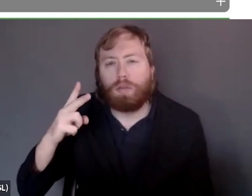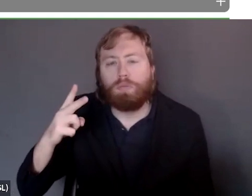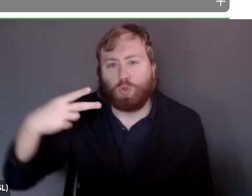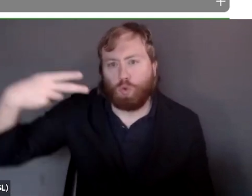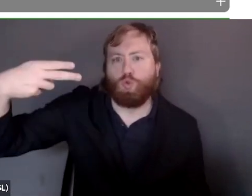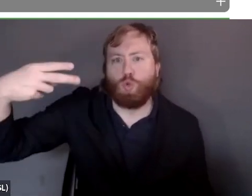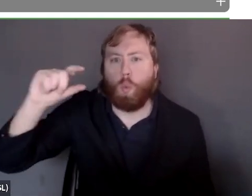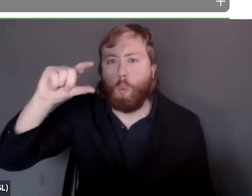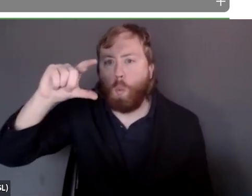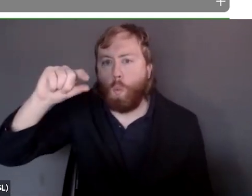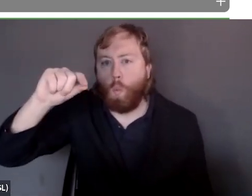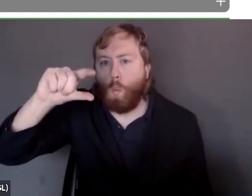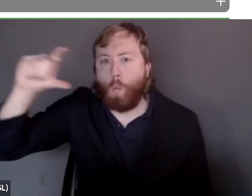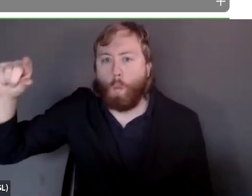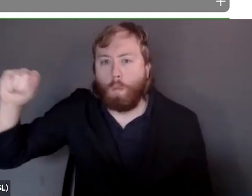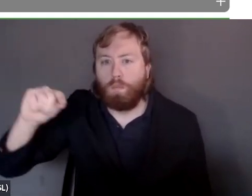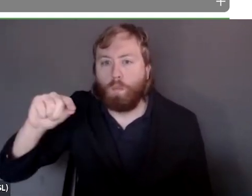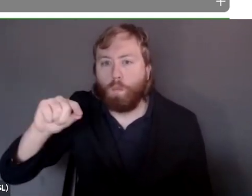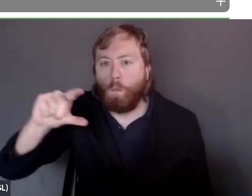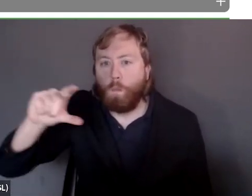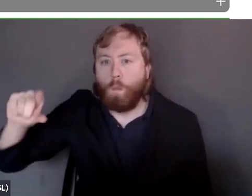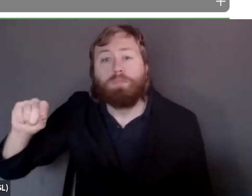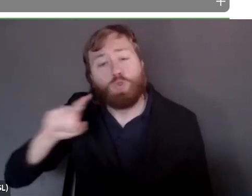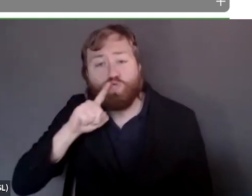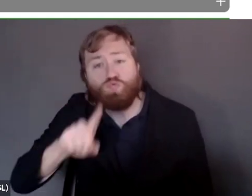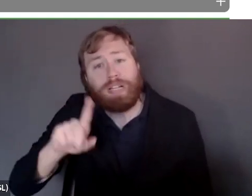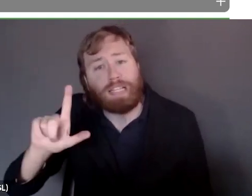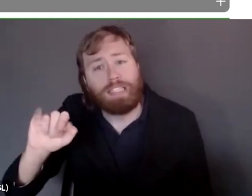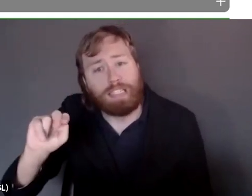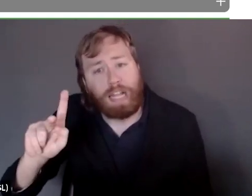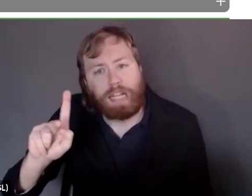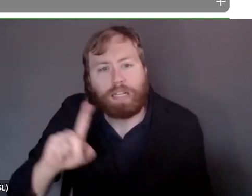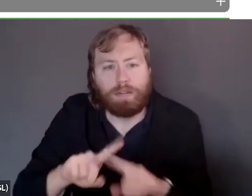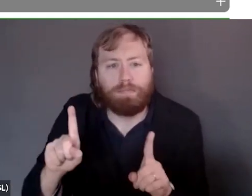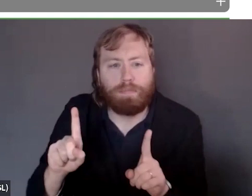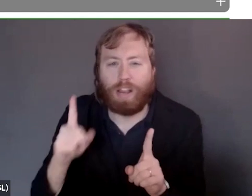These are actually links, but we've styled them as buttons. They have a horizontal pill shape to them